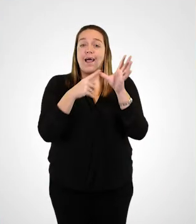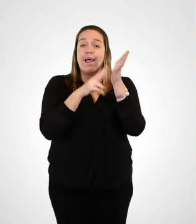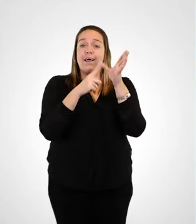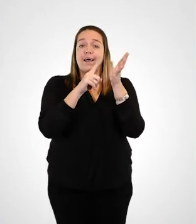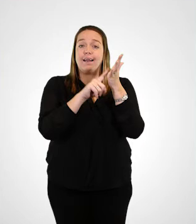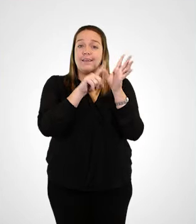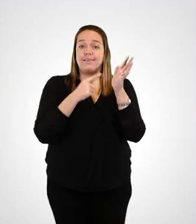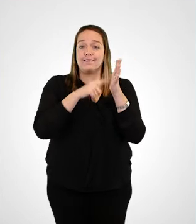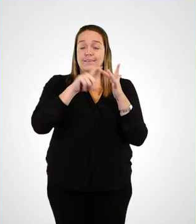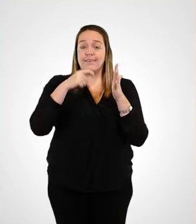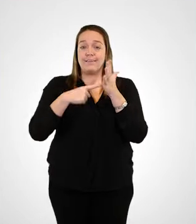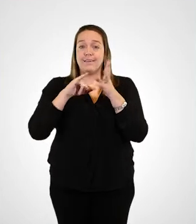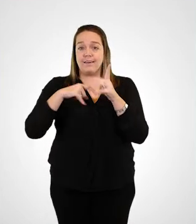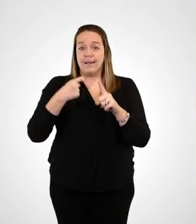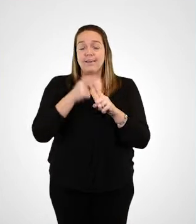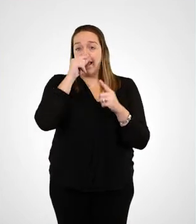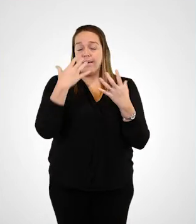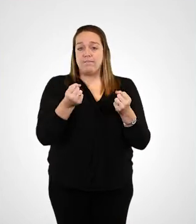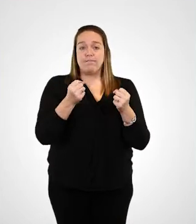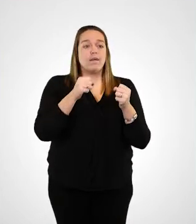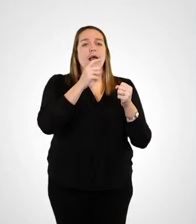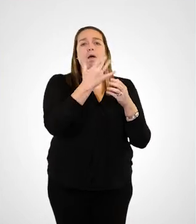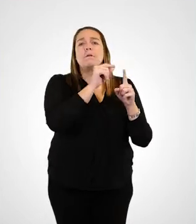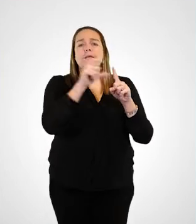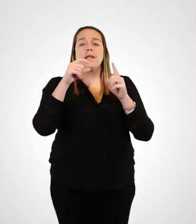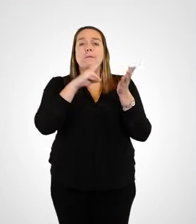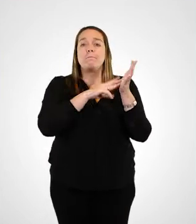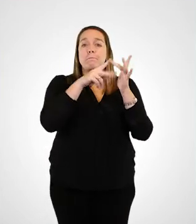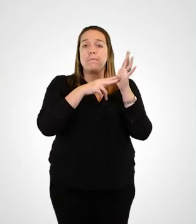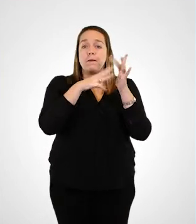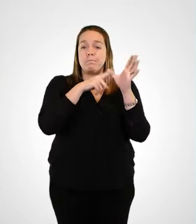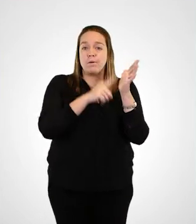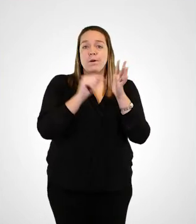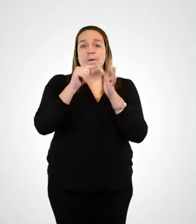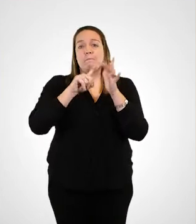Well, for analytic tasks we can have the percent of minimal pair words